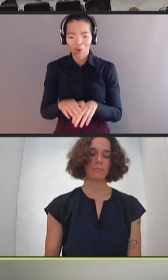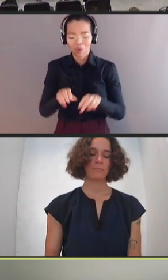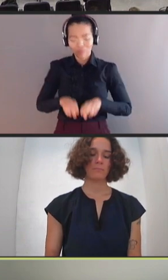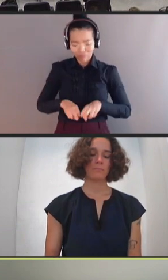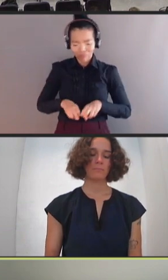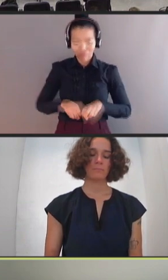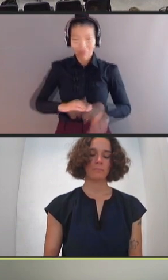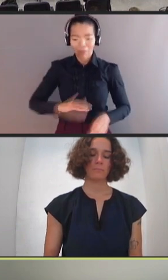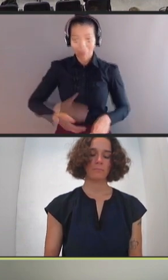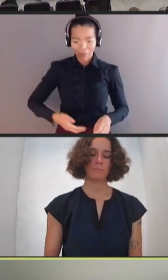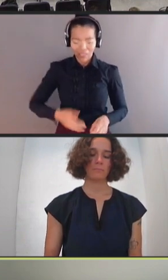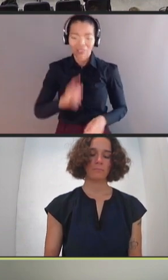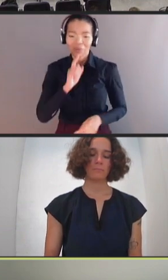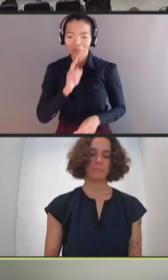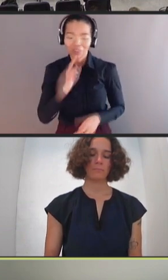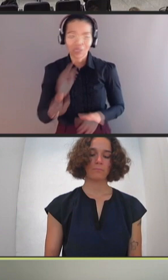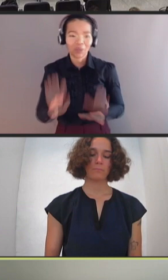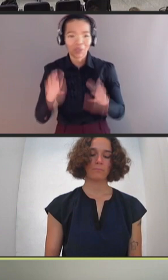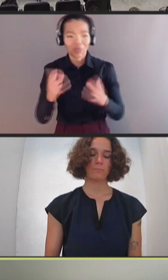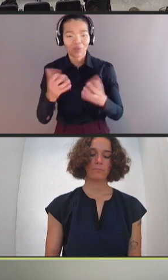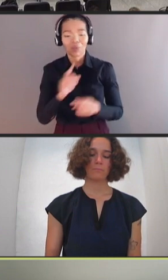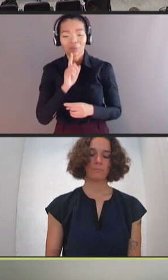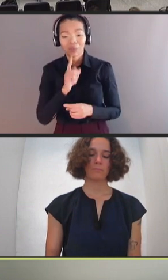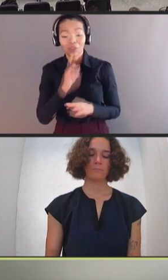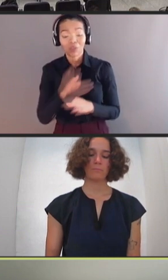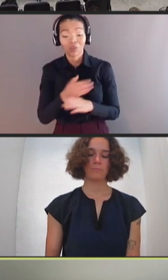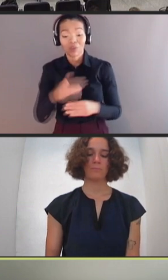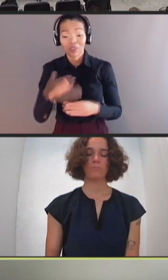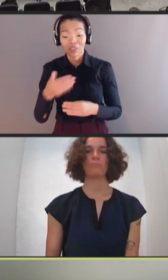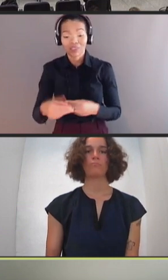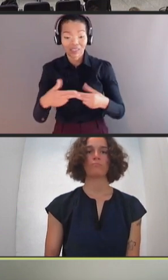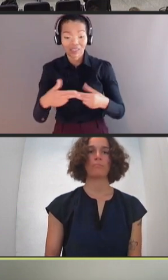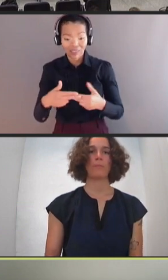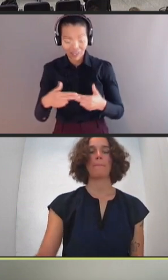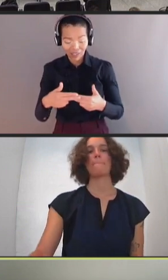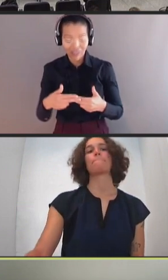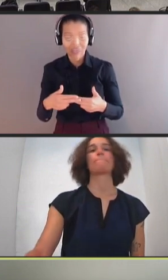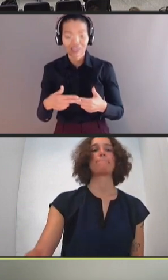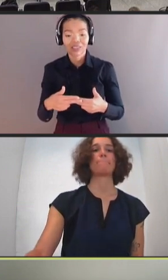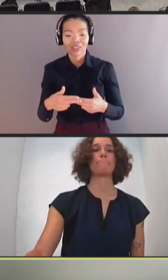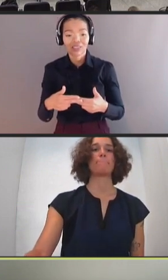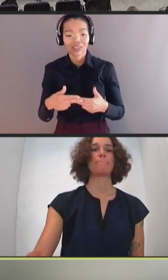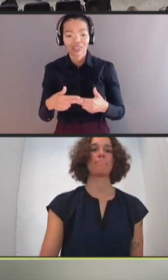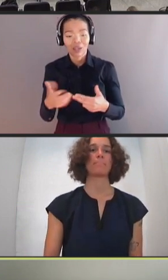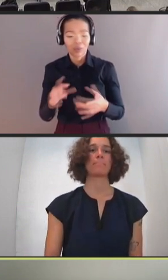I want to make sure before we head to the next slide to say a little bit about the inputs,